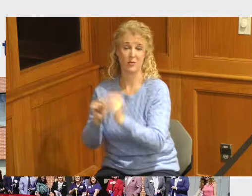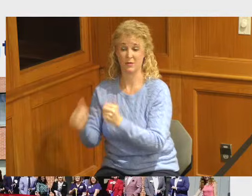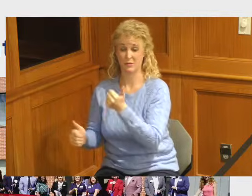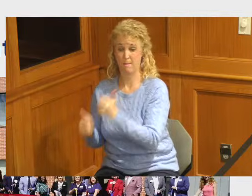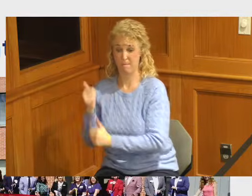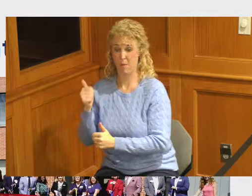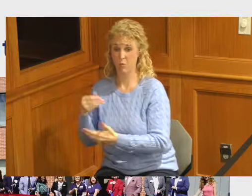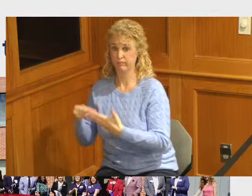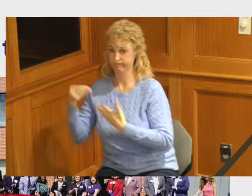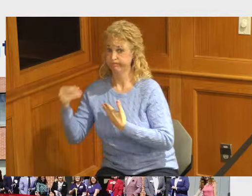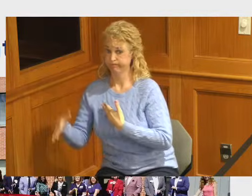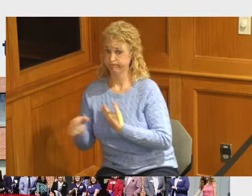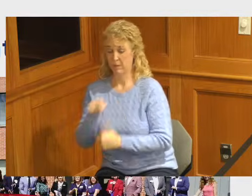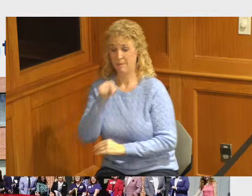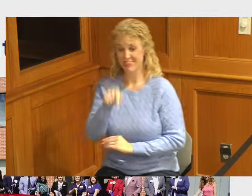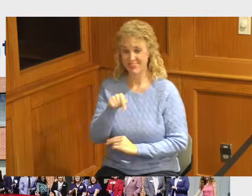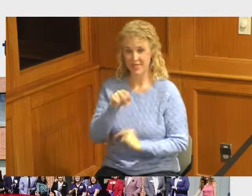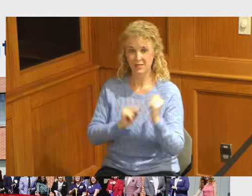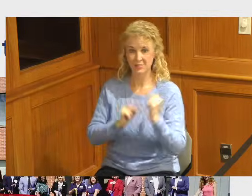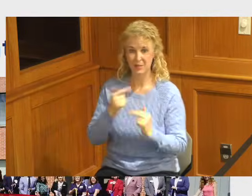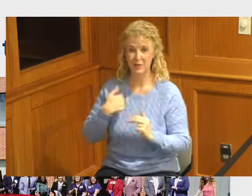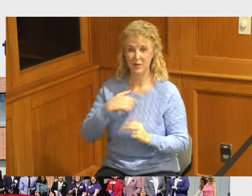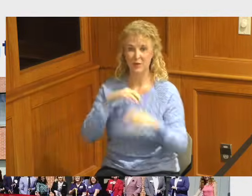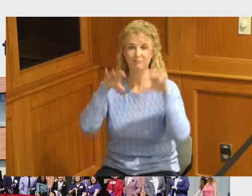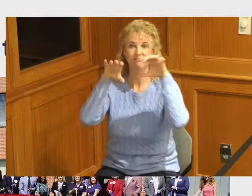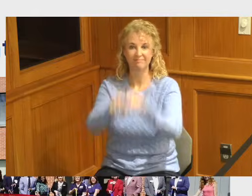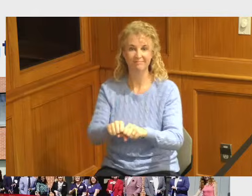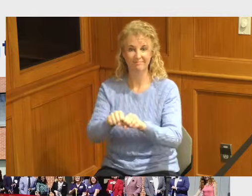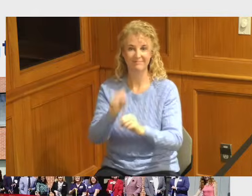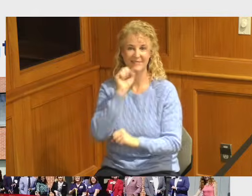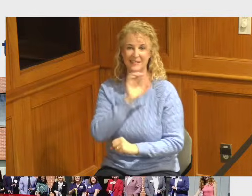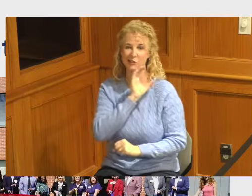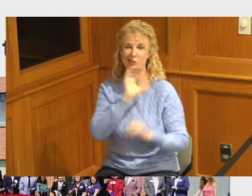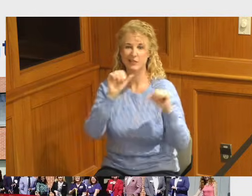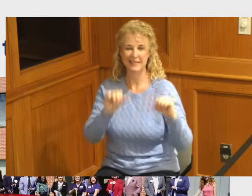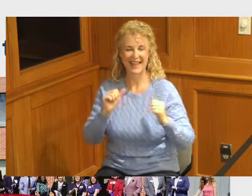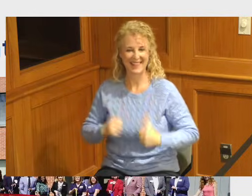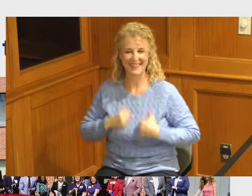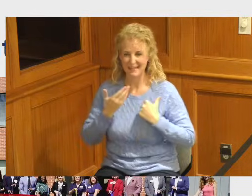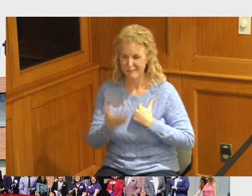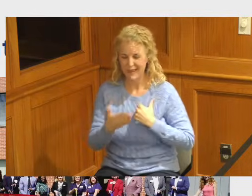exciting. Preserving this long-term affordability there for seniors is is a huge accomplishment.